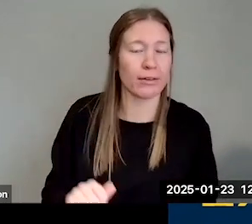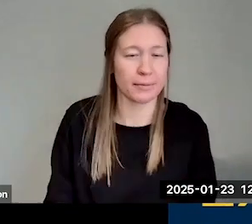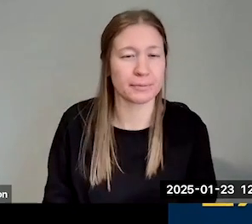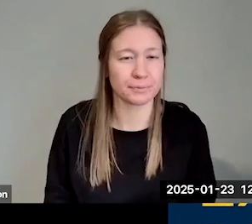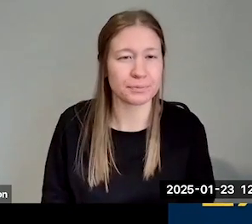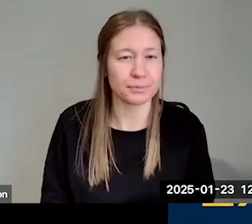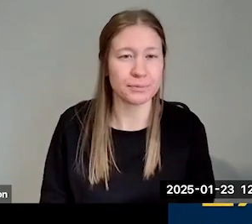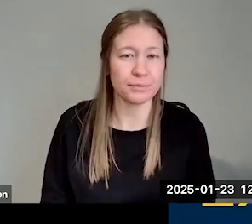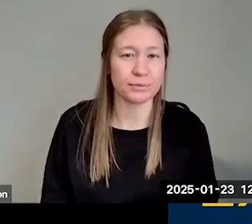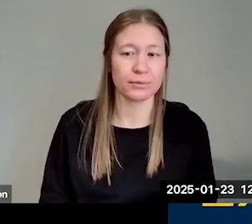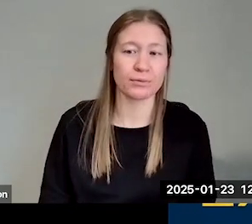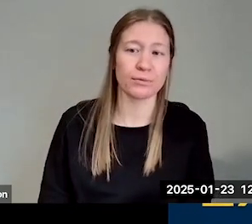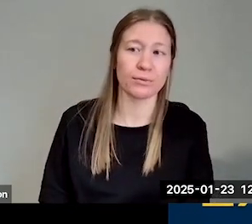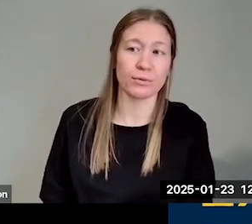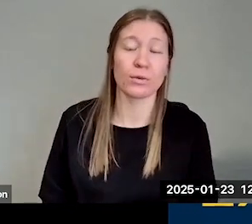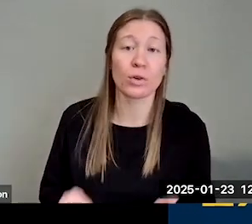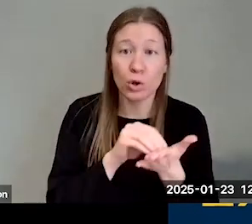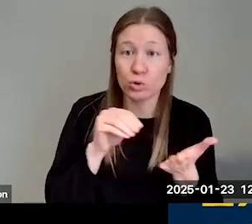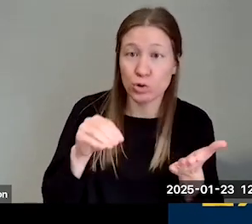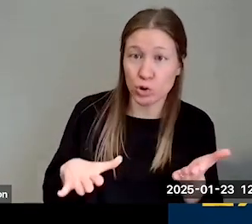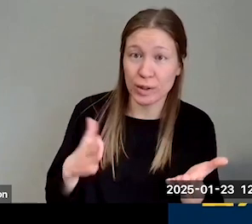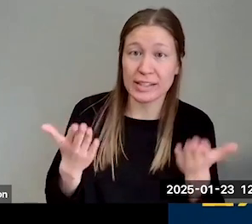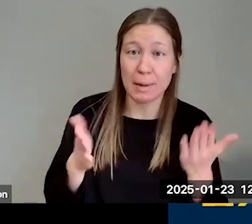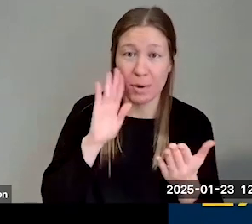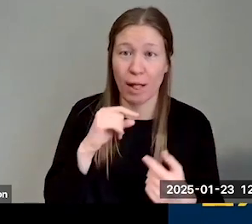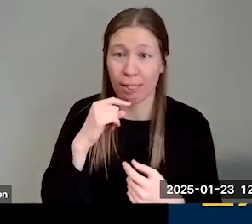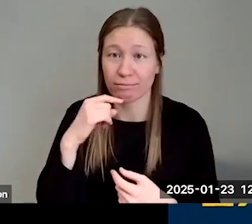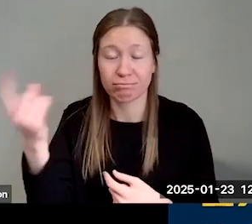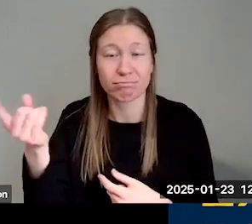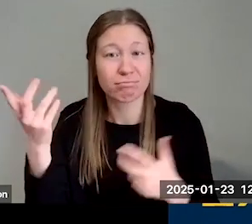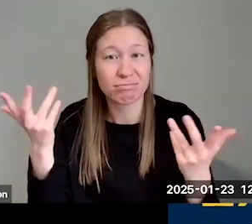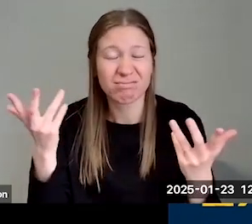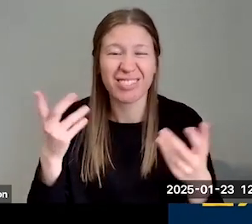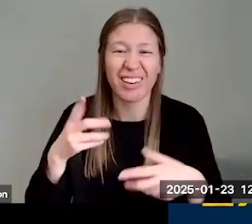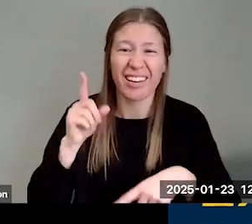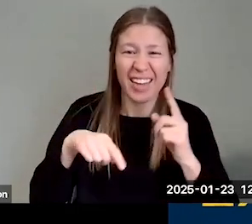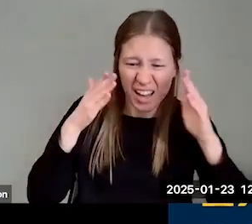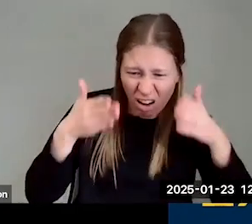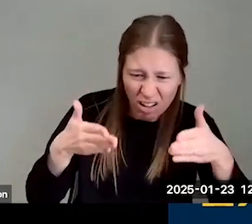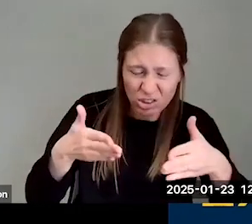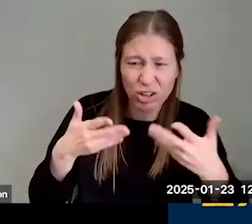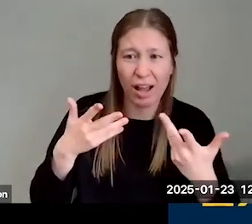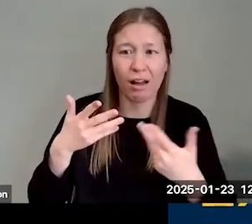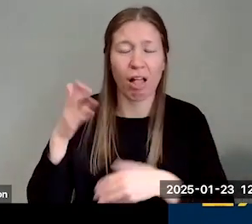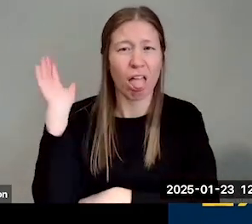Possible disclosures of students can include they're having a hard time concentrating because of noise in the lecture hall.